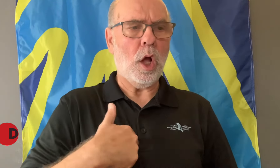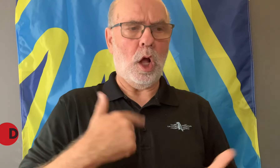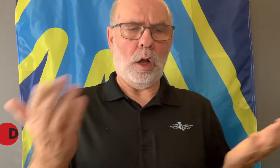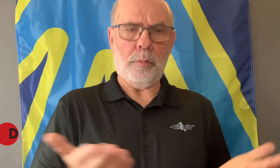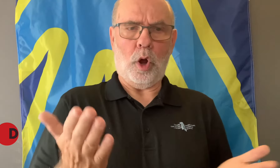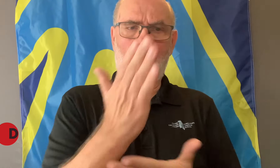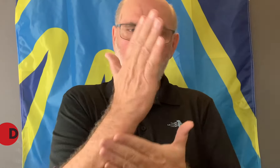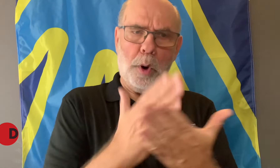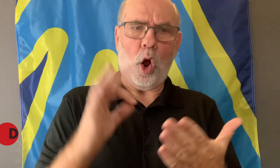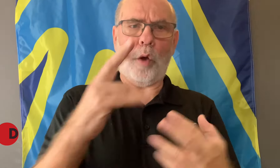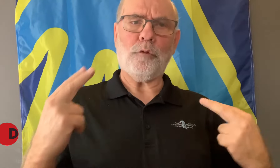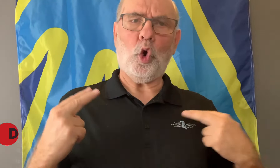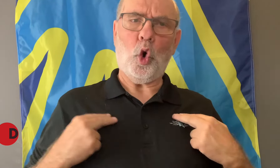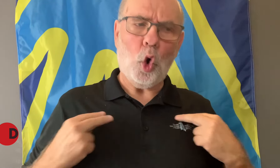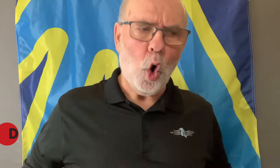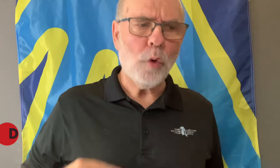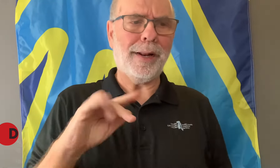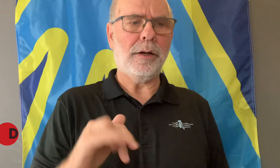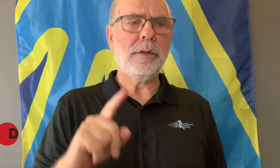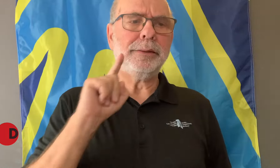and we are a part of humanity.